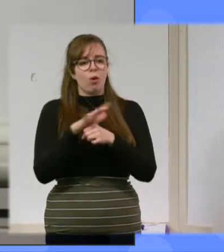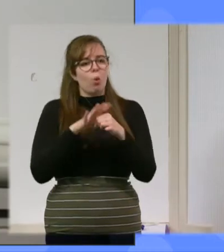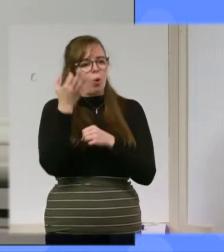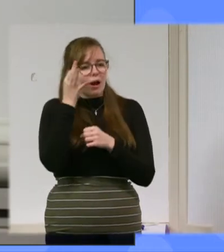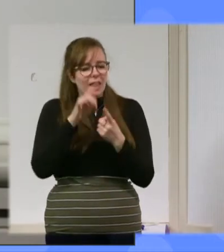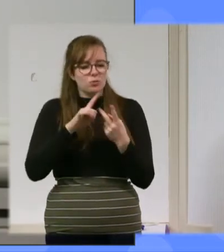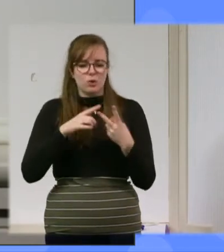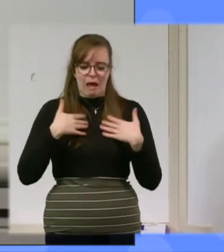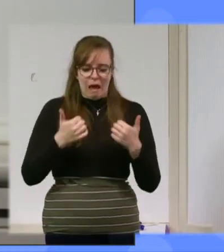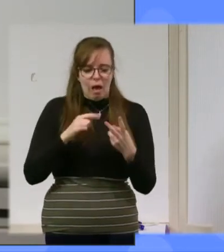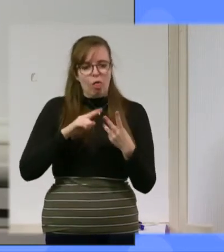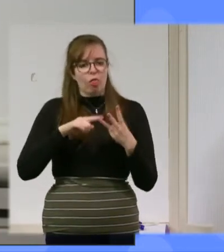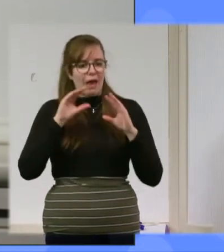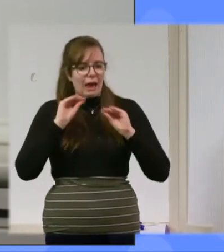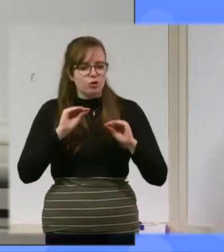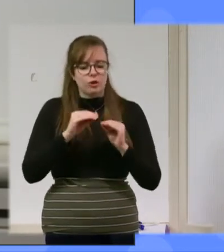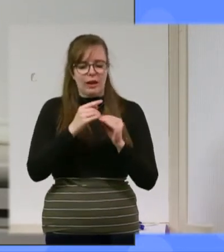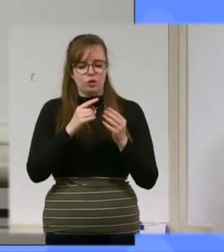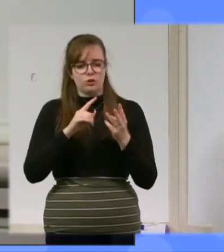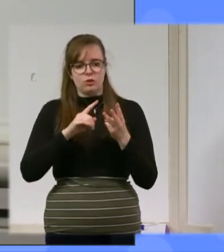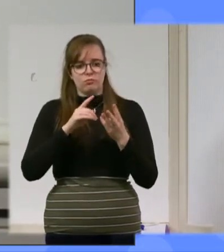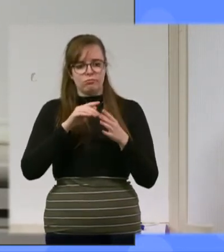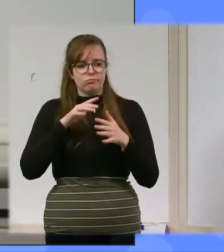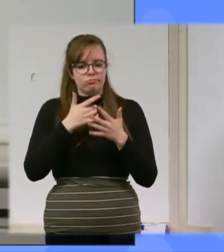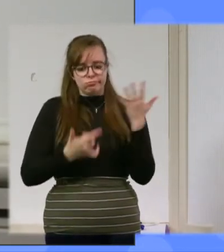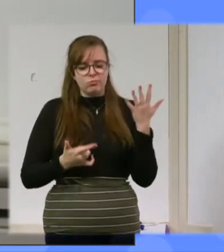education law and order are largely taken in Scotland